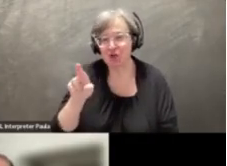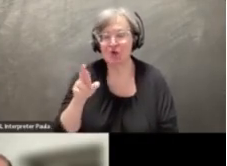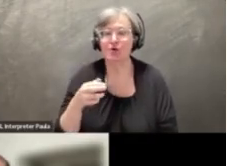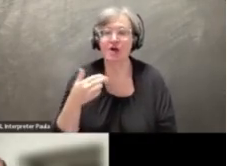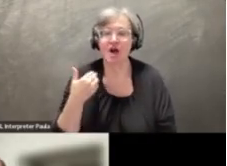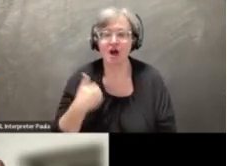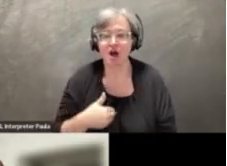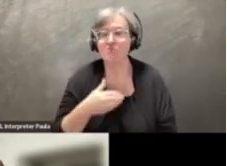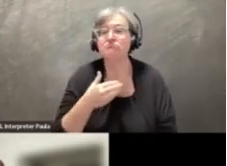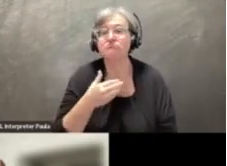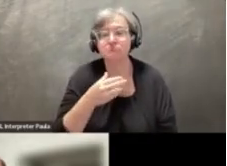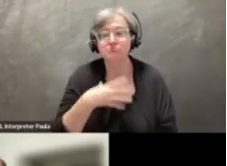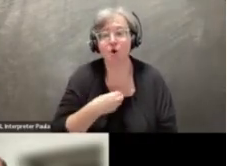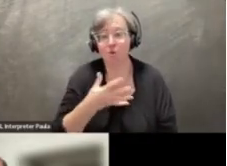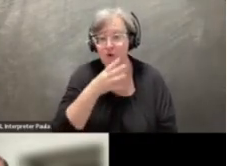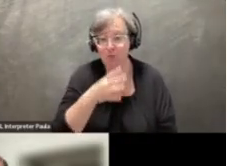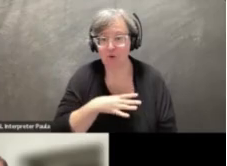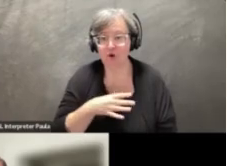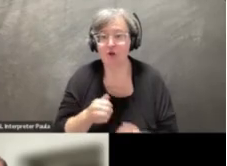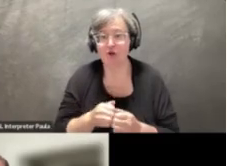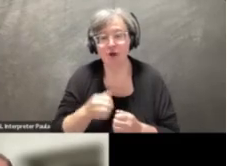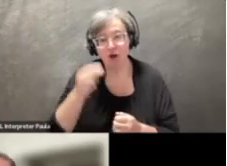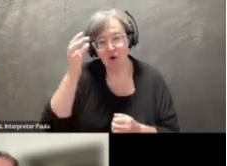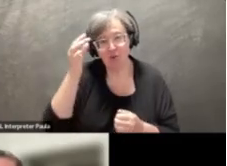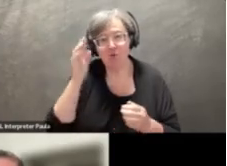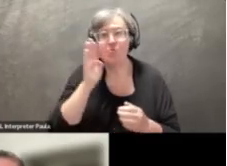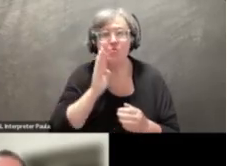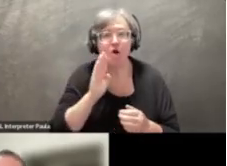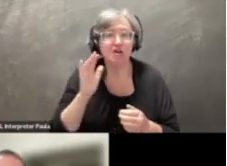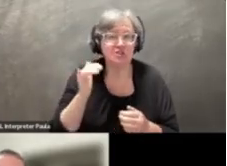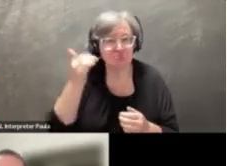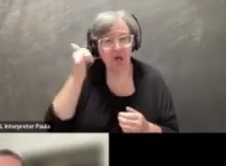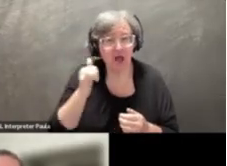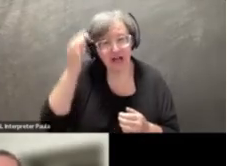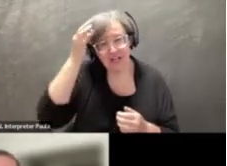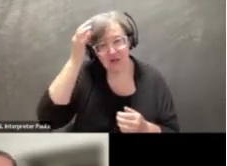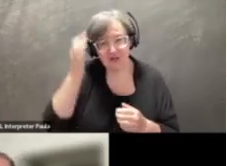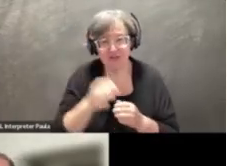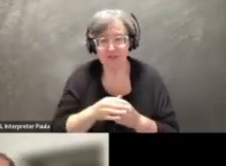white woman with brownish blonde hair that is currently pulled